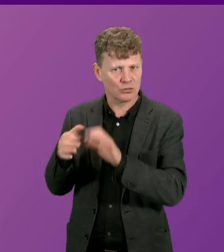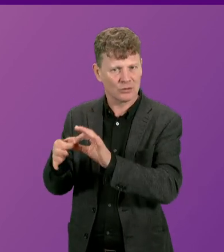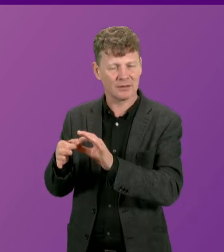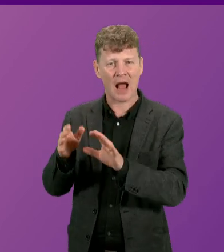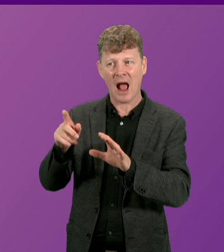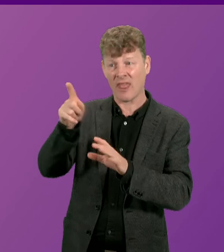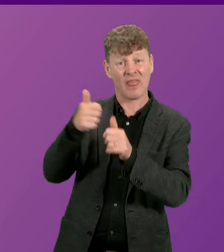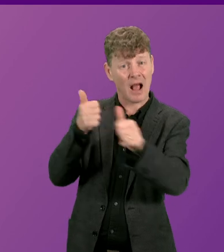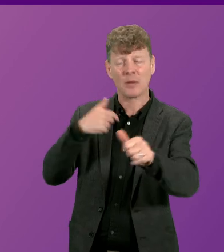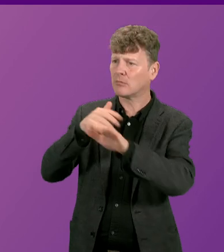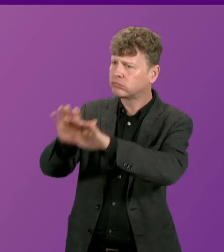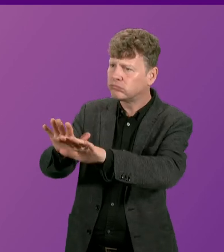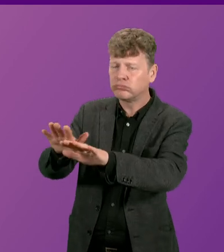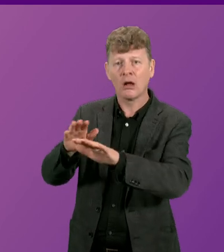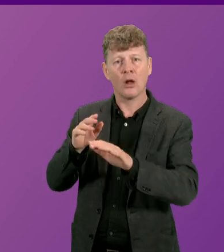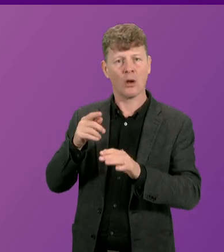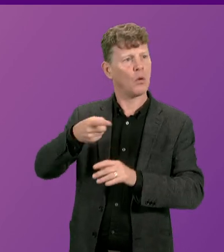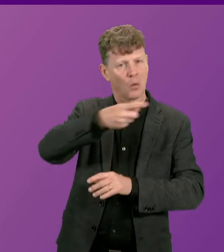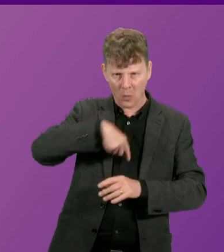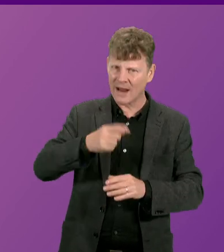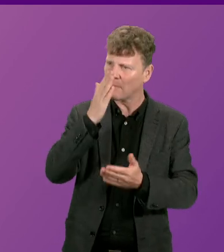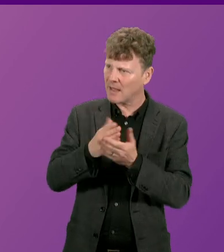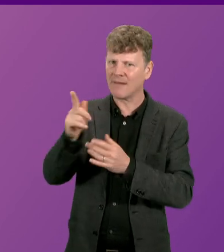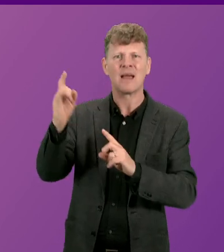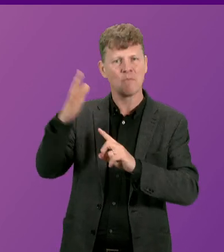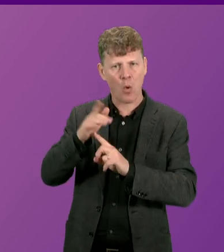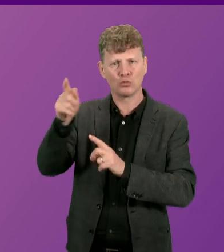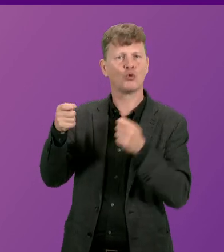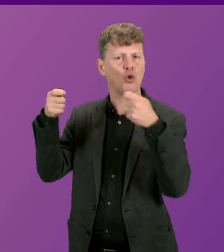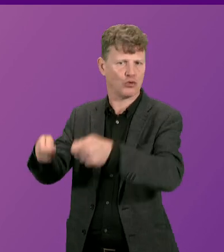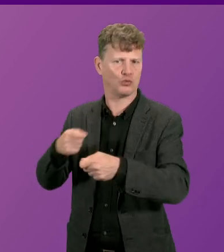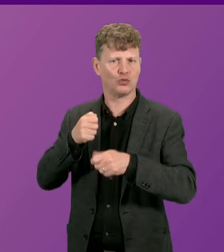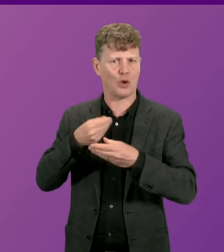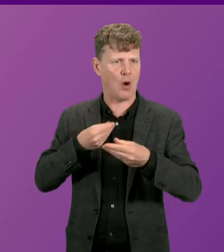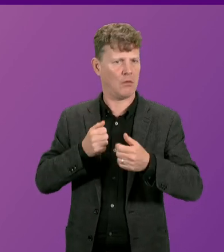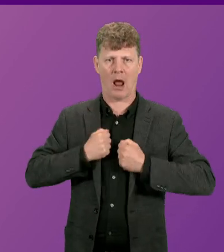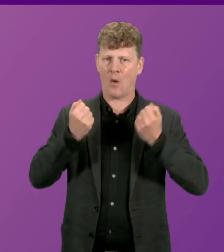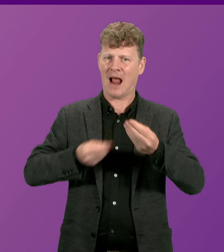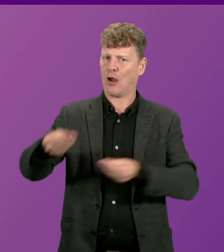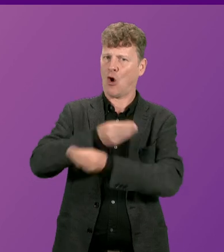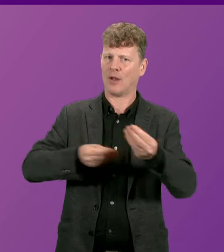company of the importance that I attach to its contribution to the economy. The disinvestment